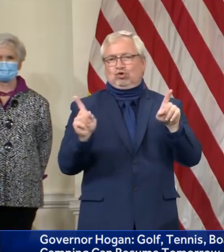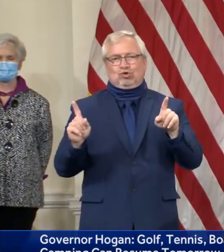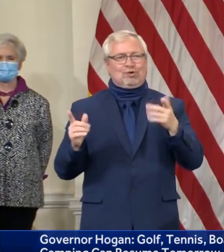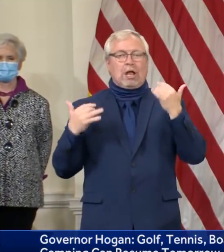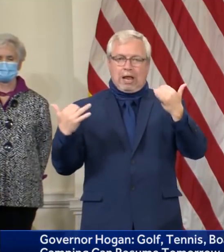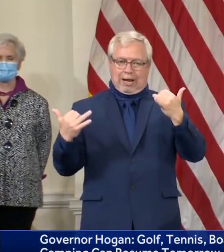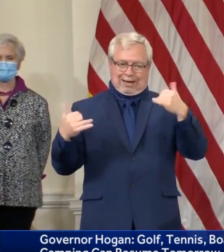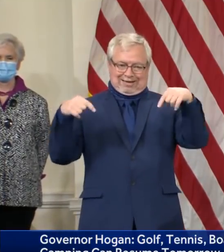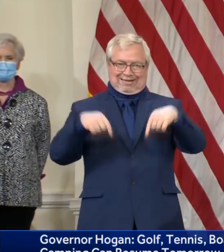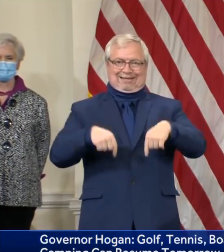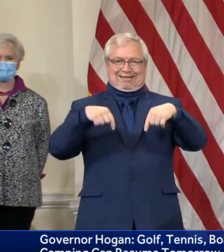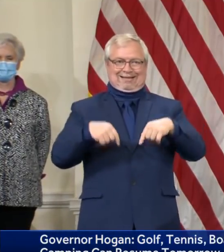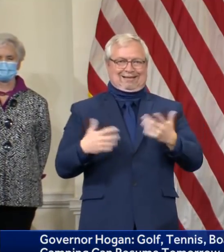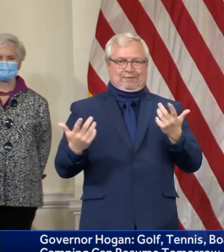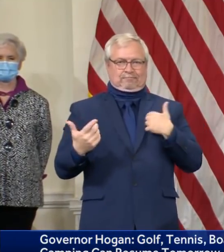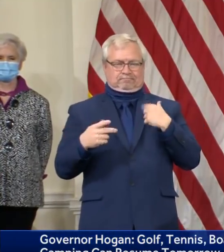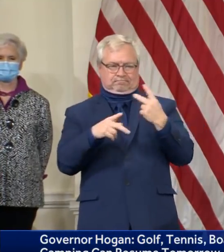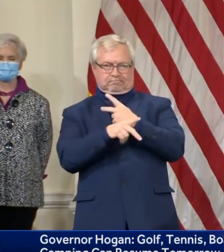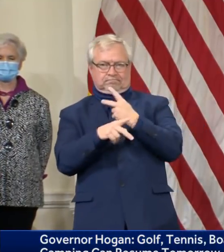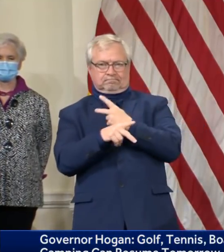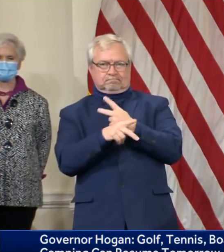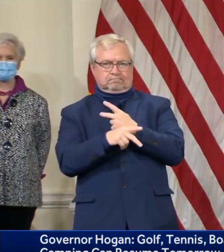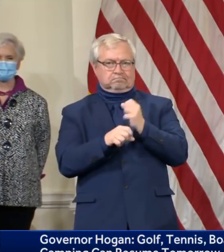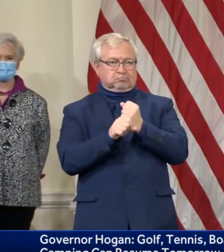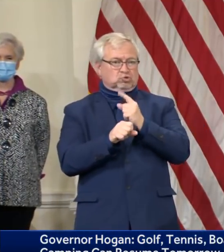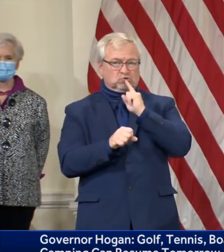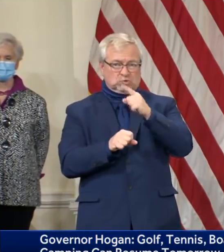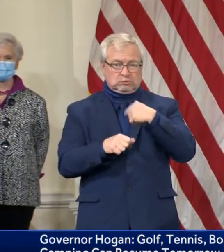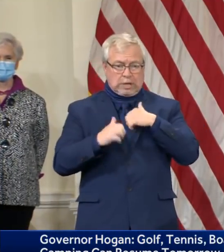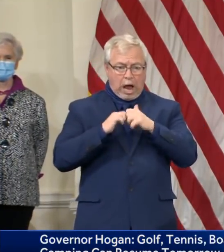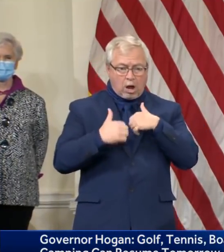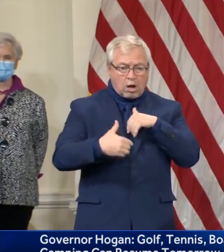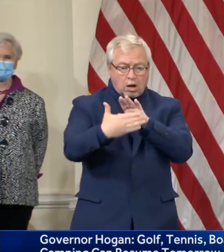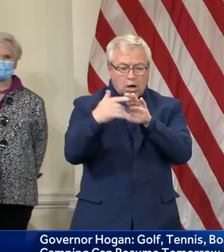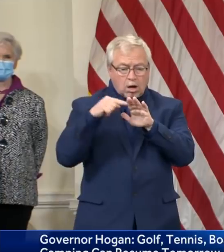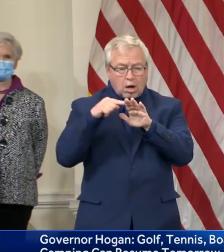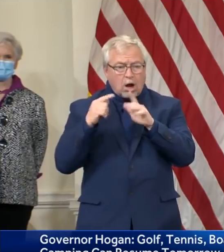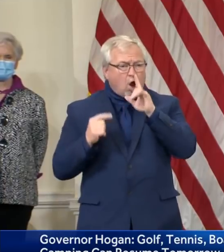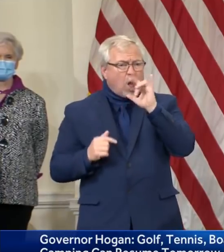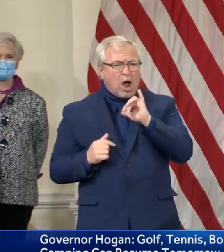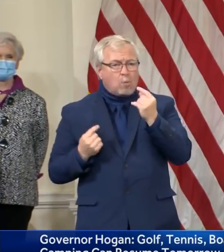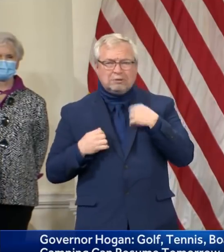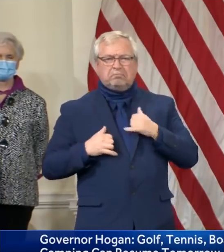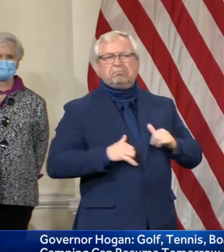IT HAS BEEN A TERRIBLE SITUATION AND IT SHOULD HAVE NEVER HAPPENED. BUT IT WAS WHAT WE WERE DEALT WITH.